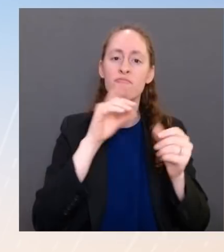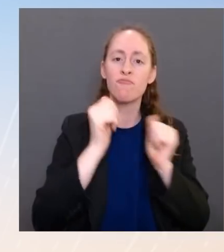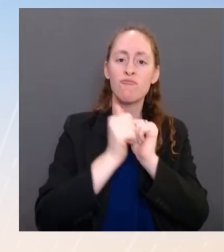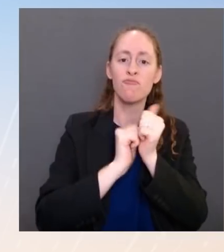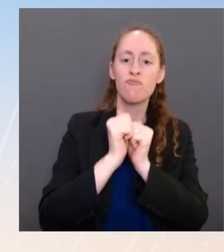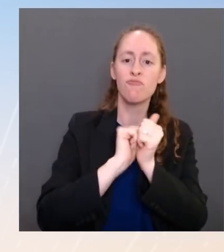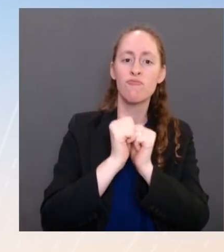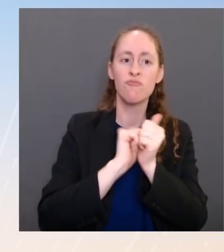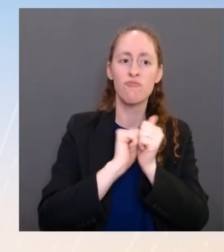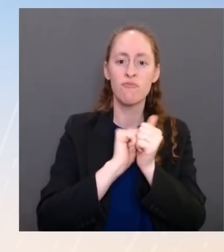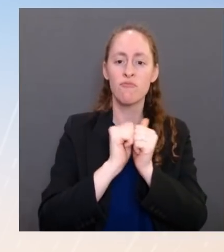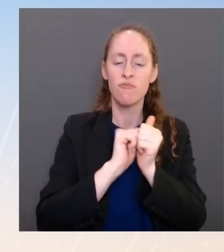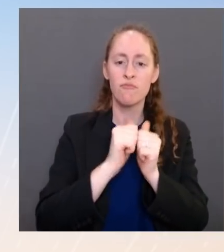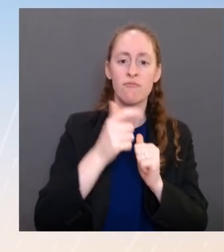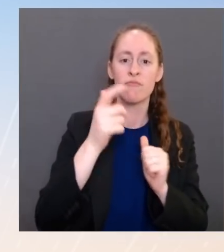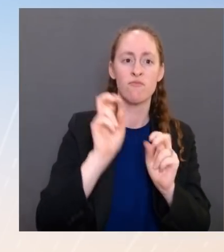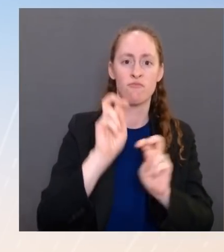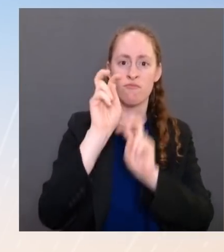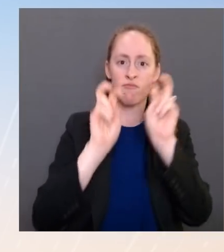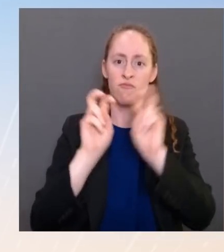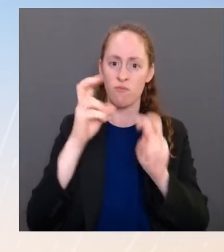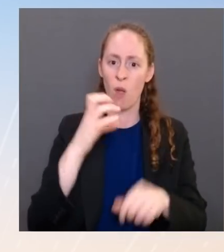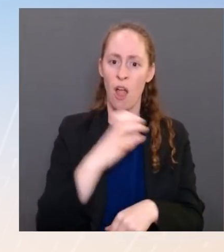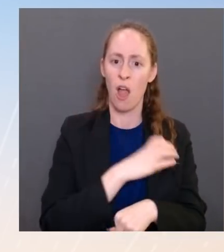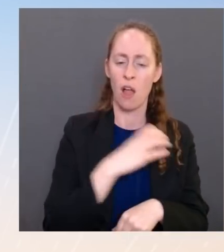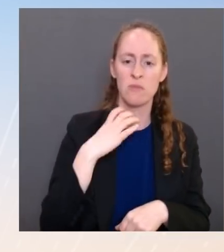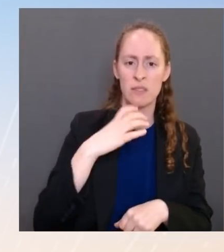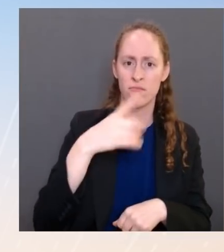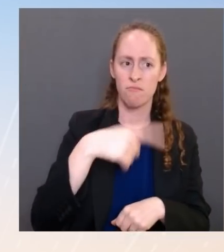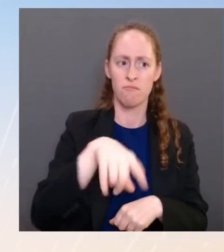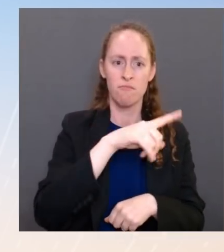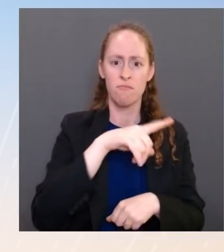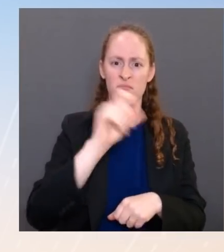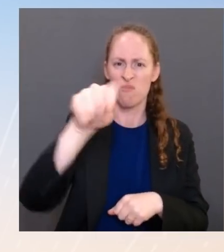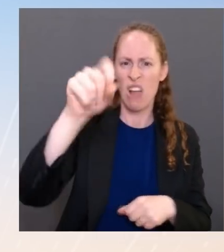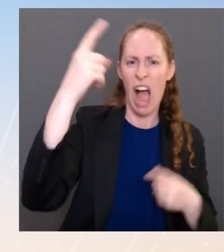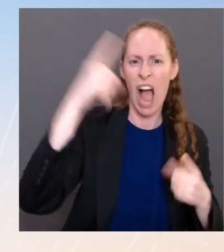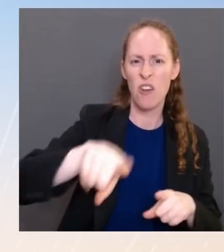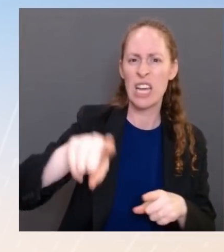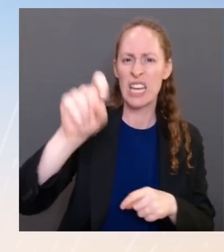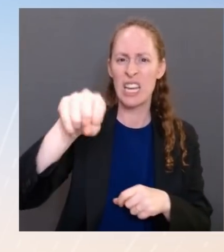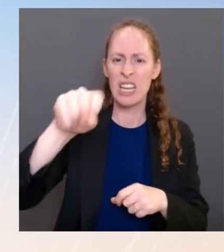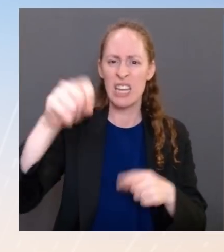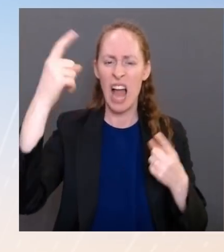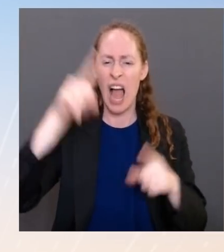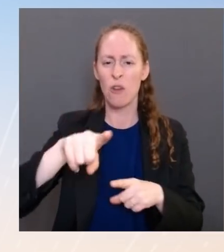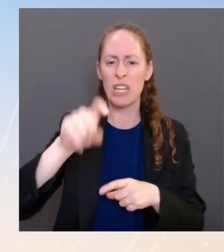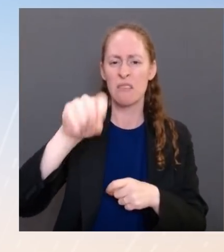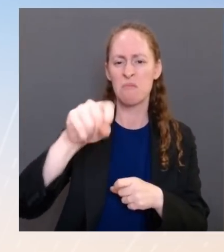on economic policies, tax policies. Is he planning to go to voters and tell them that their vote